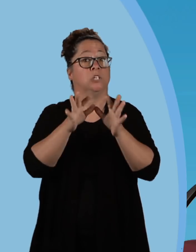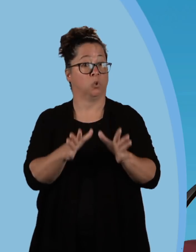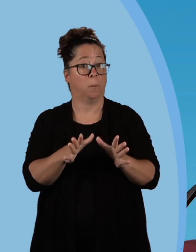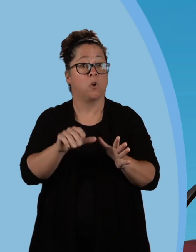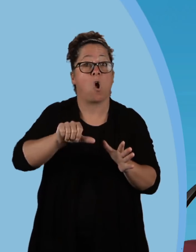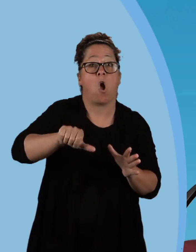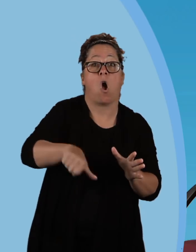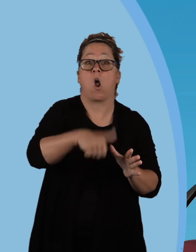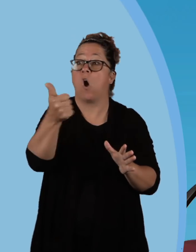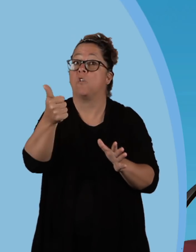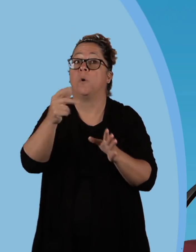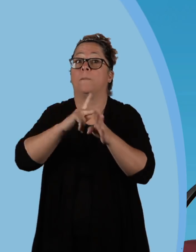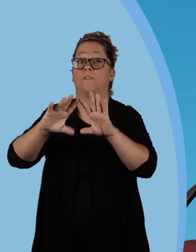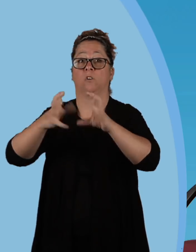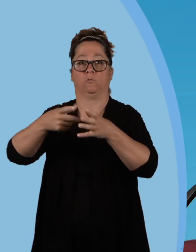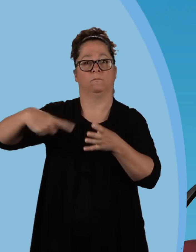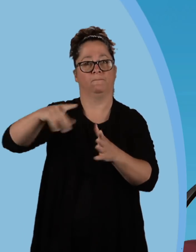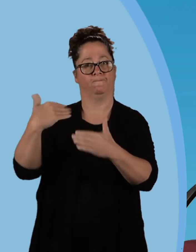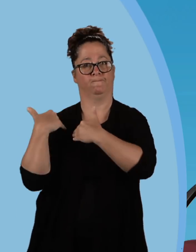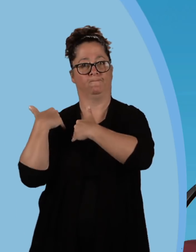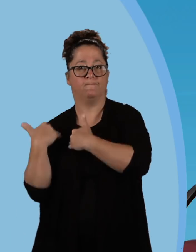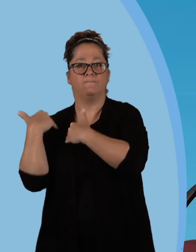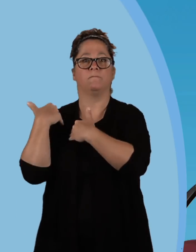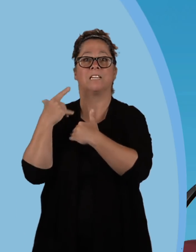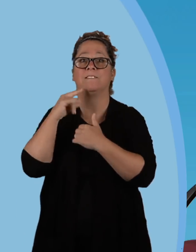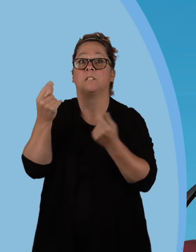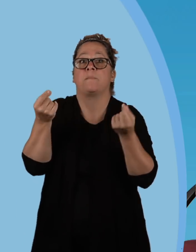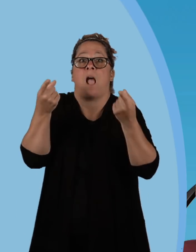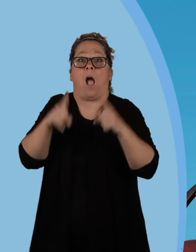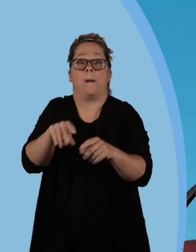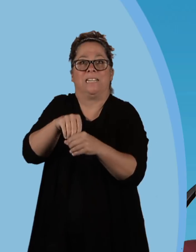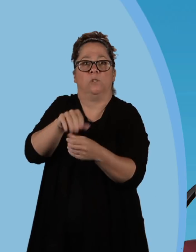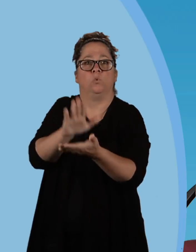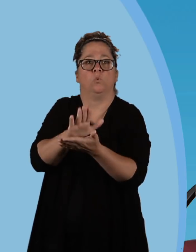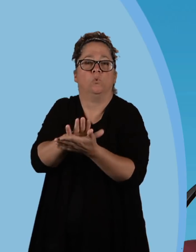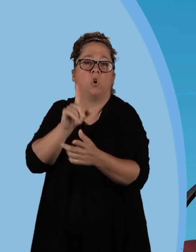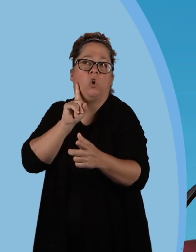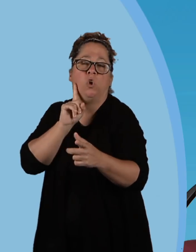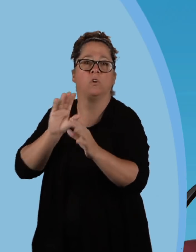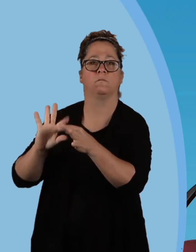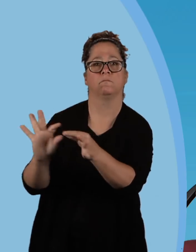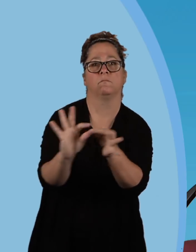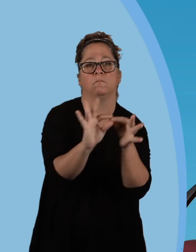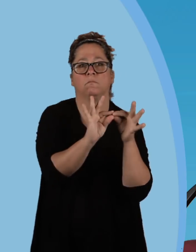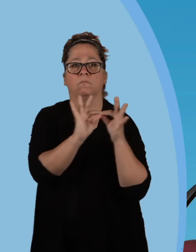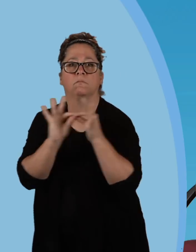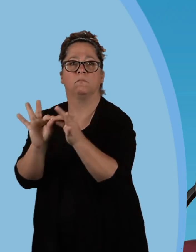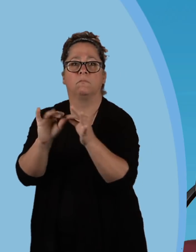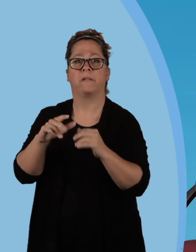students are rarely told is that interpreters and other school professionals